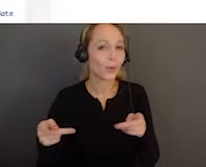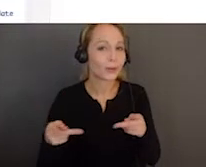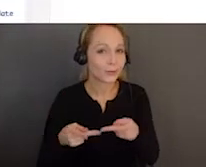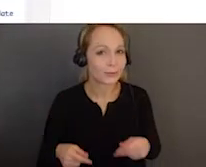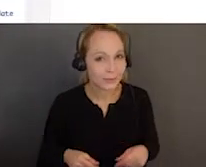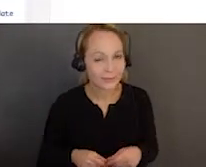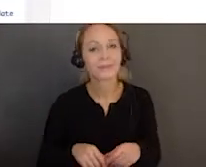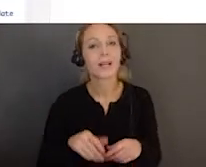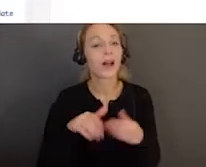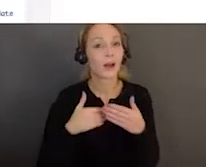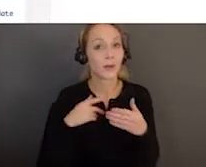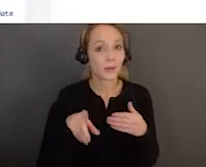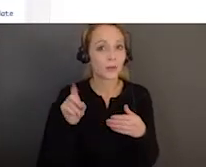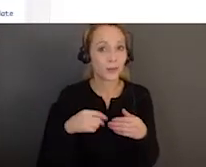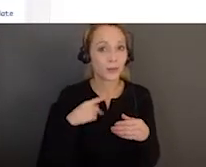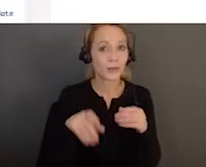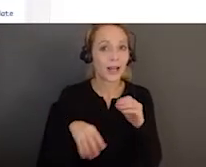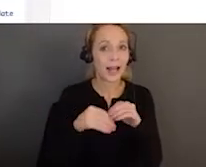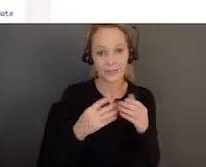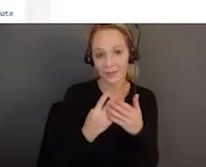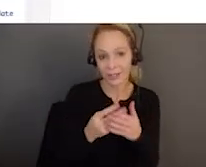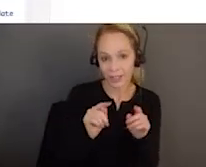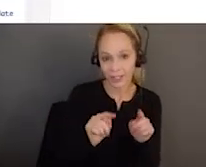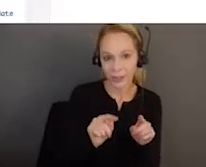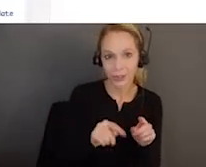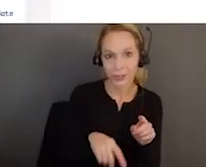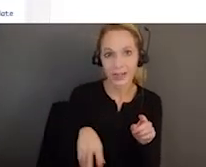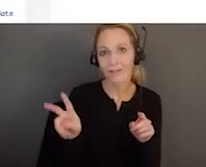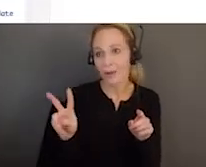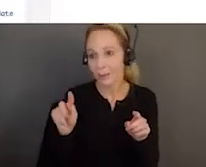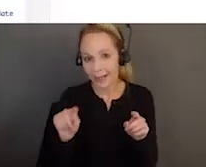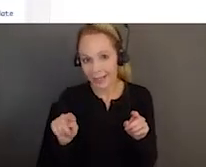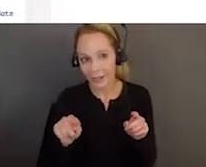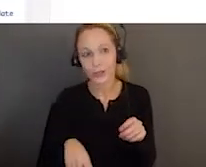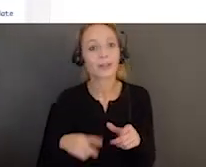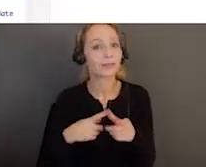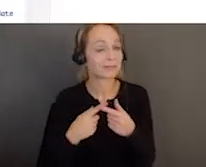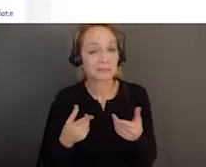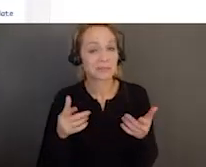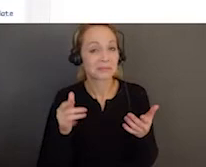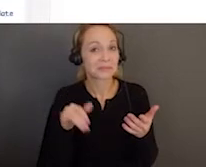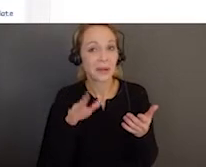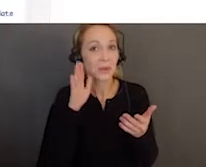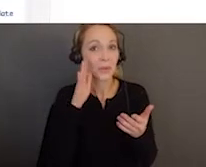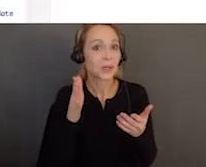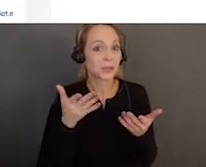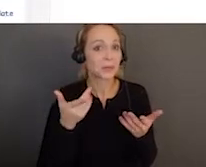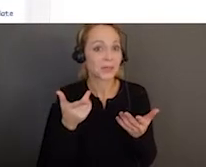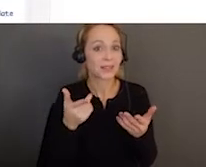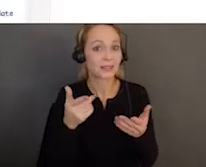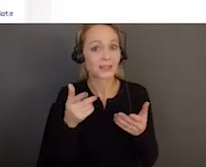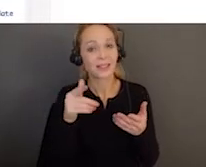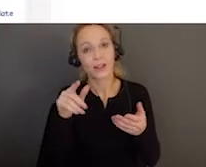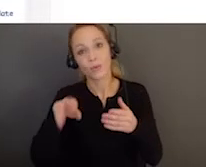ALL WE NEED TO DO IS ADD THE FILTER HERE, THE VARIABLE HERE, AND THIS IS GOING TO BE OF TYPE ROLE FILTER, SO